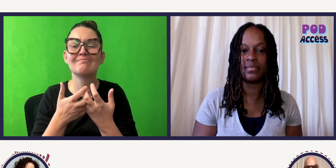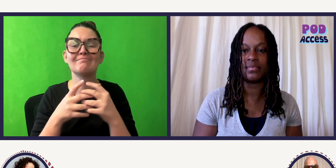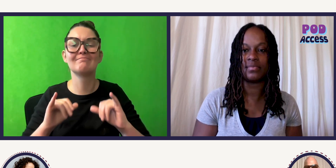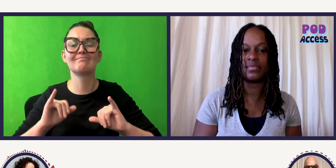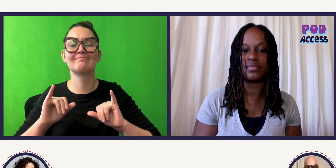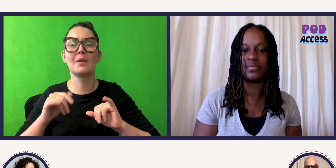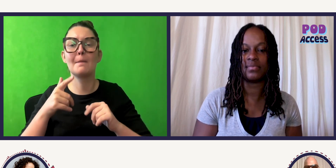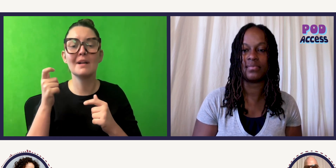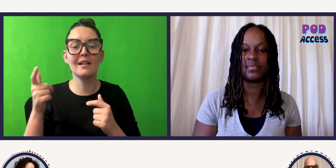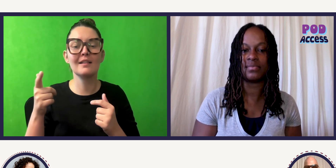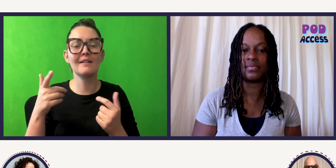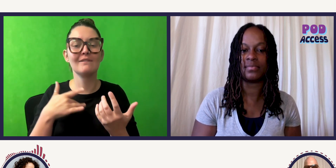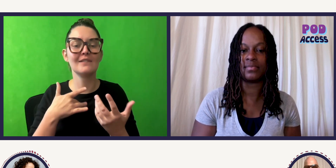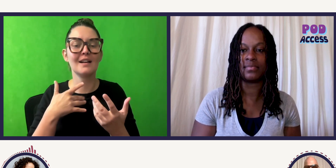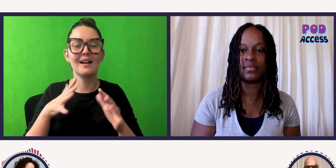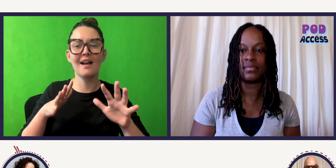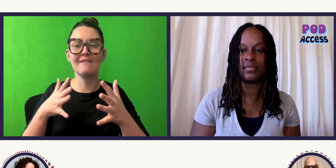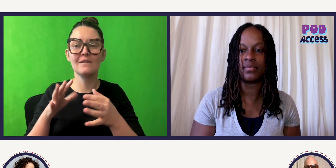an episode or a story out, and this person’s available.